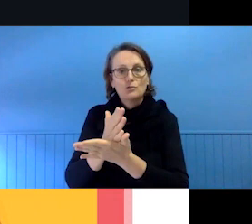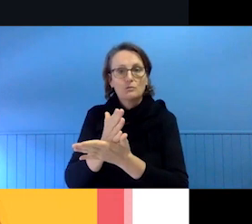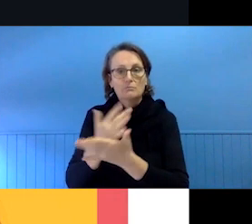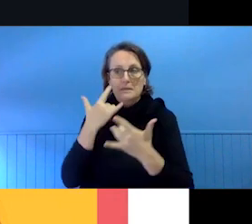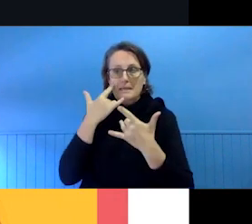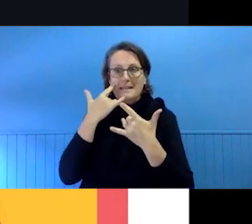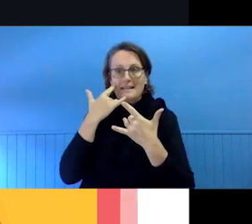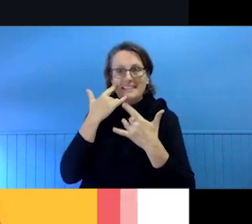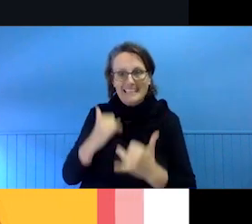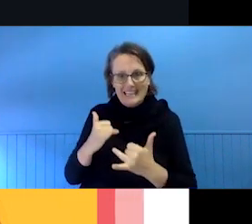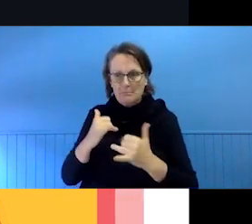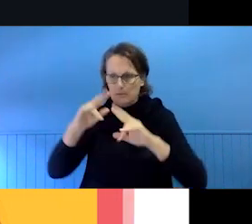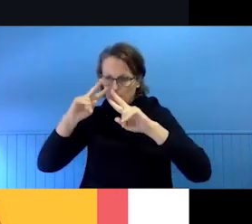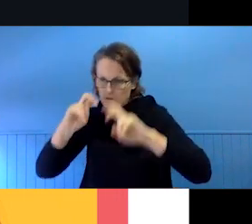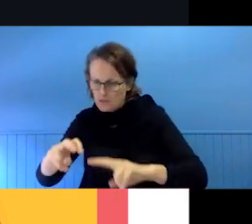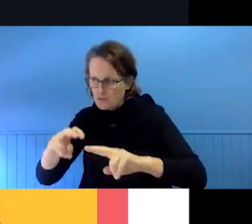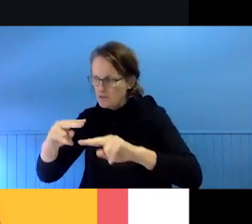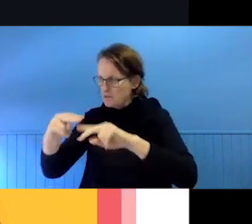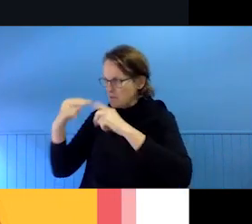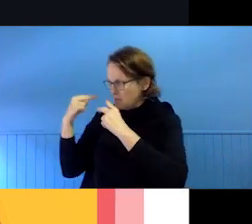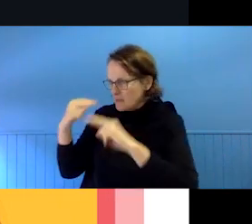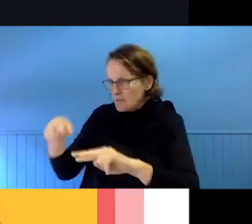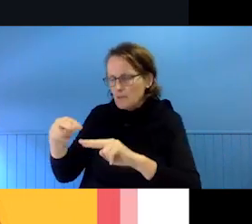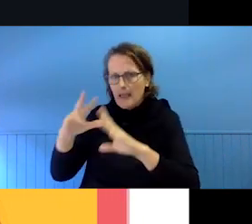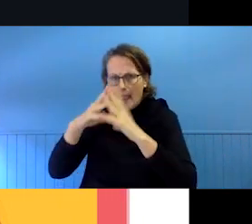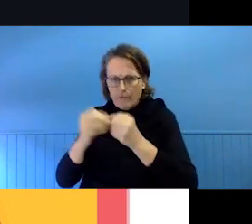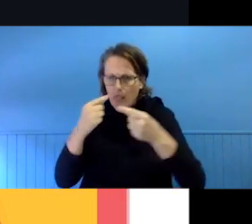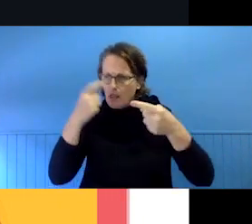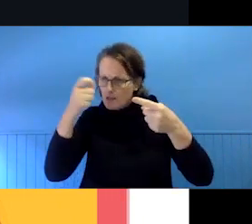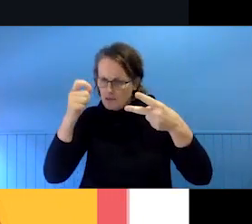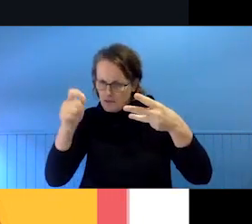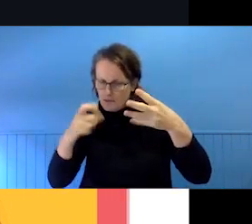is really rigorous and you covered off everything that happened and how